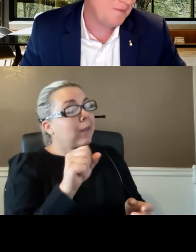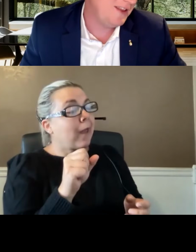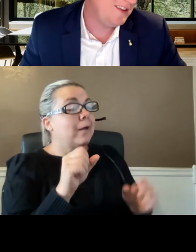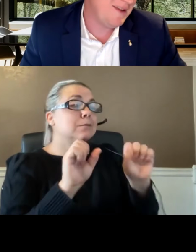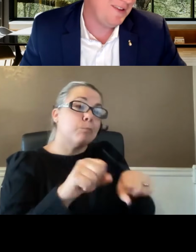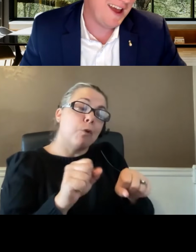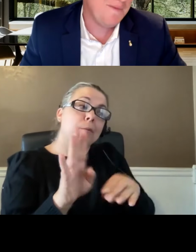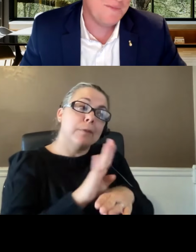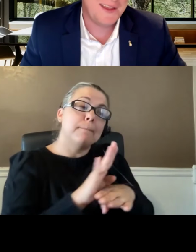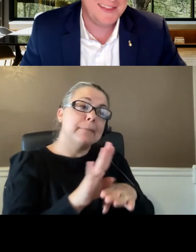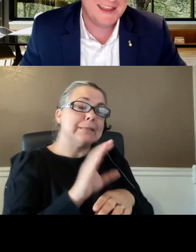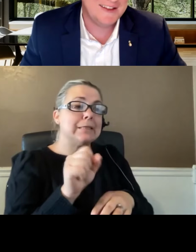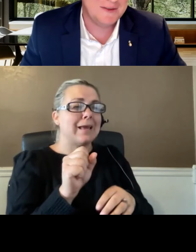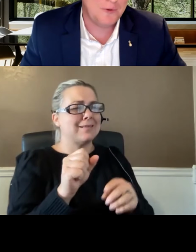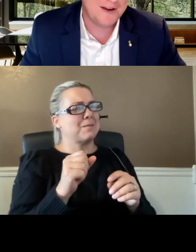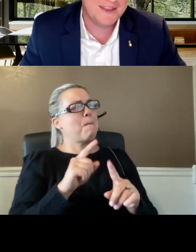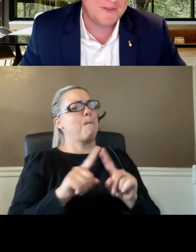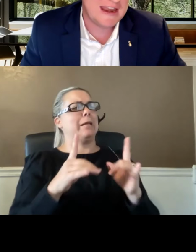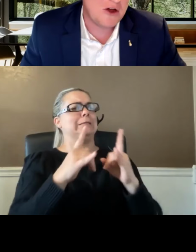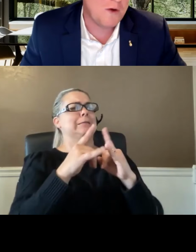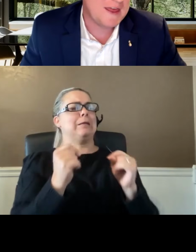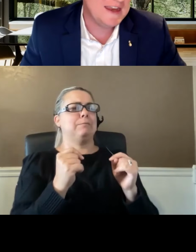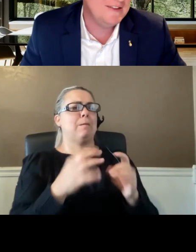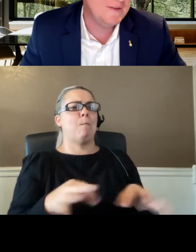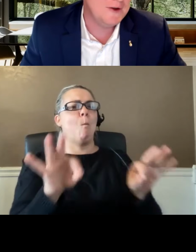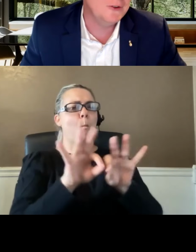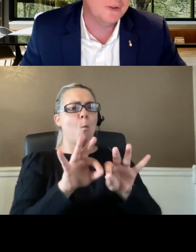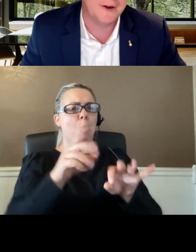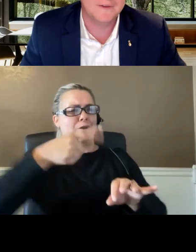but at the same time, I think it's important that they know what the needs of users are.